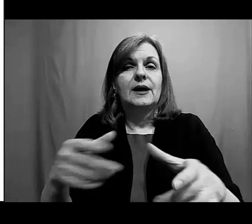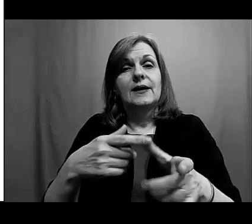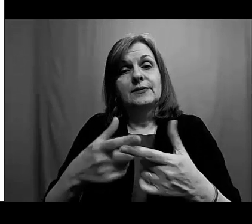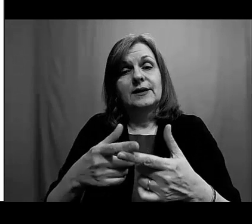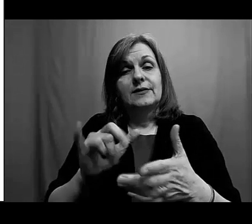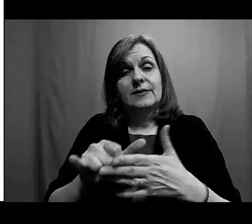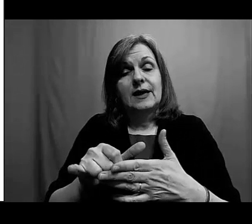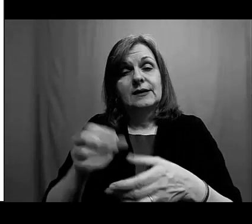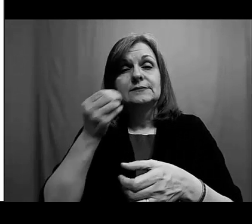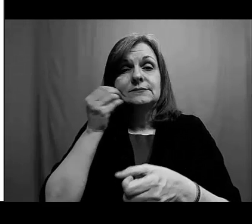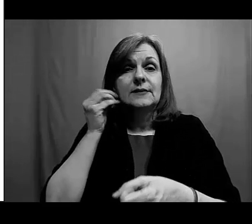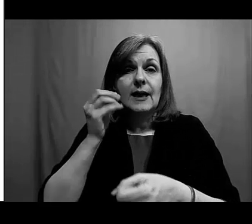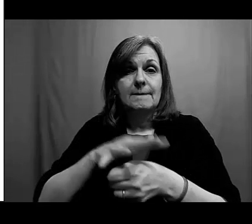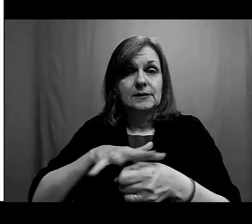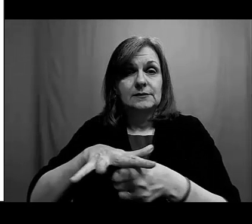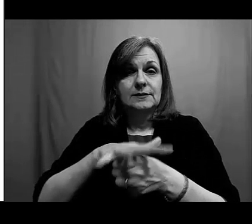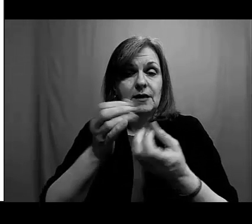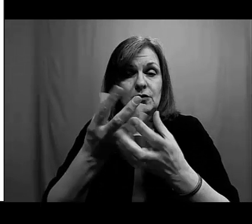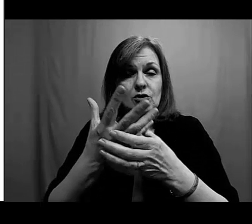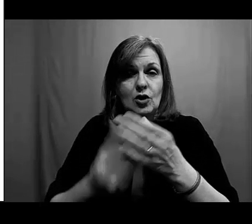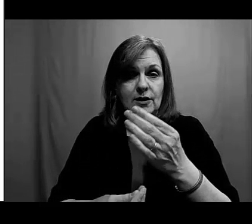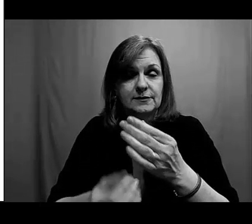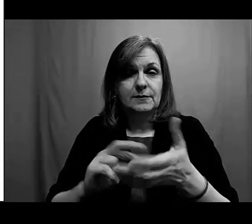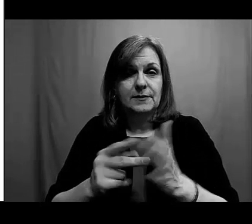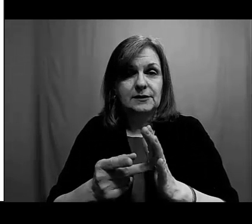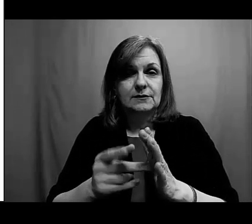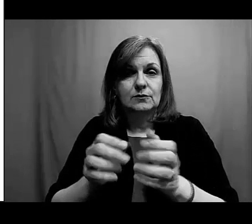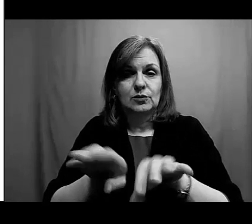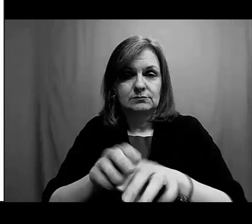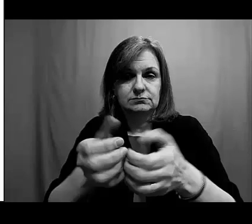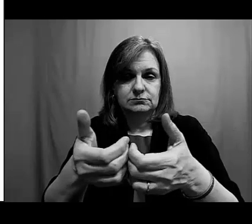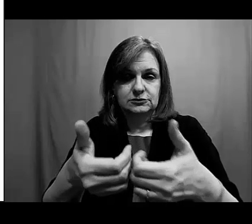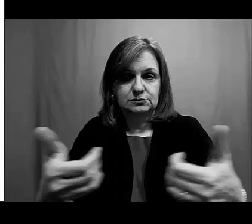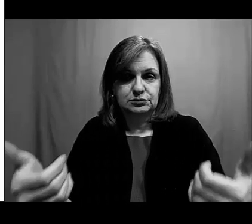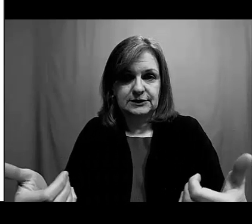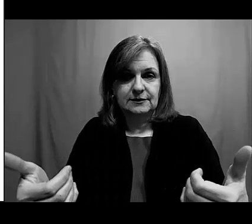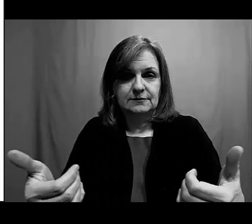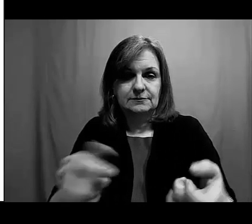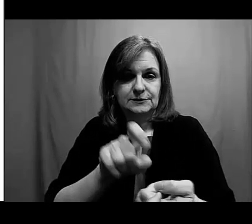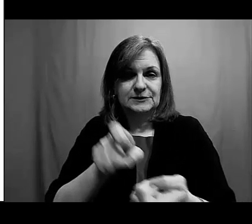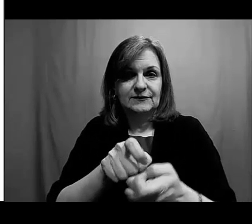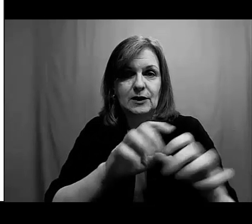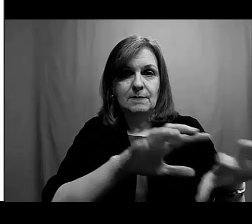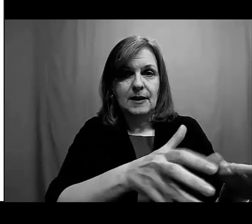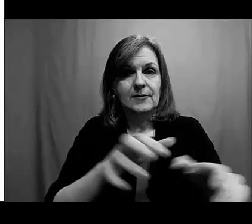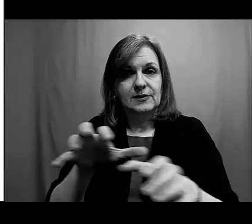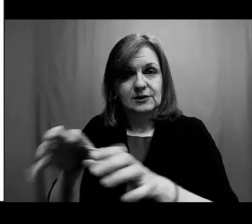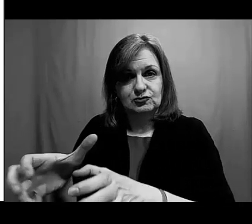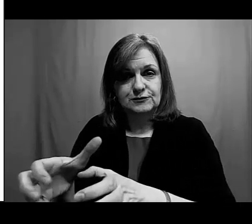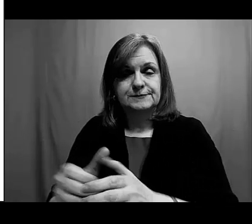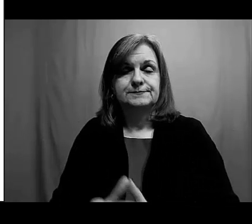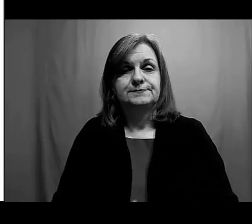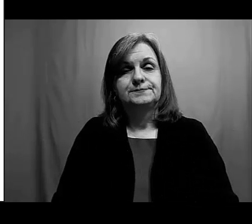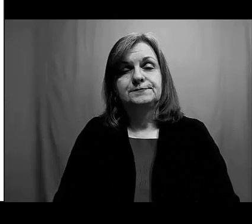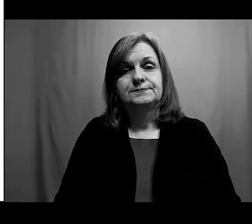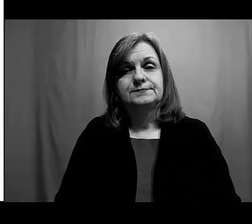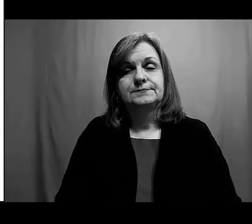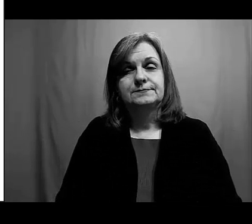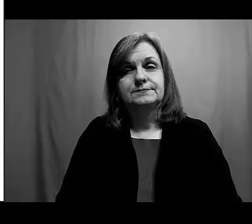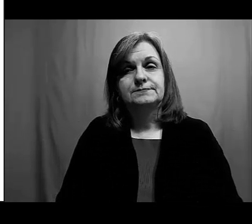habitat loss means that we're gonna actually split and isolate particular populations